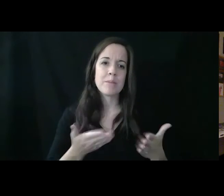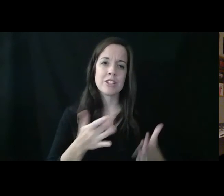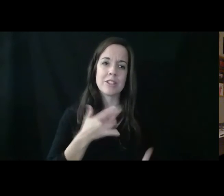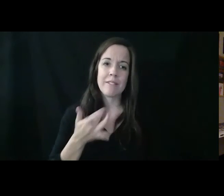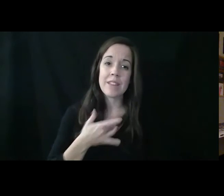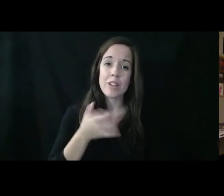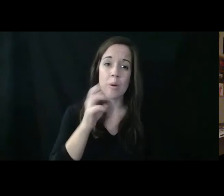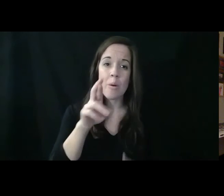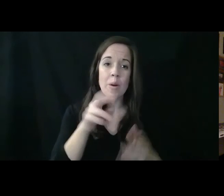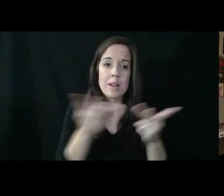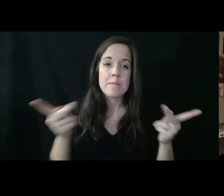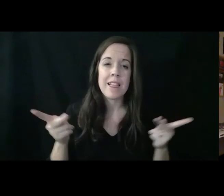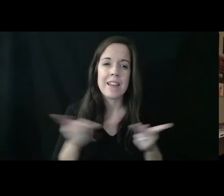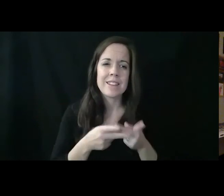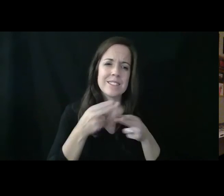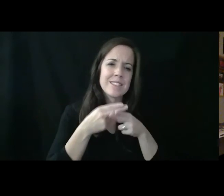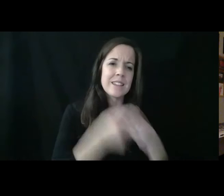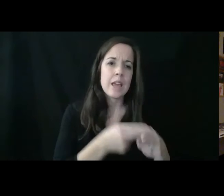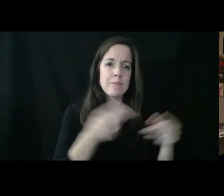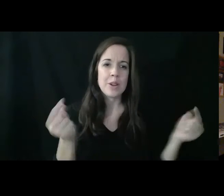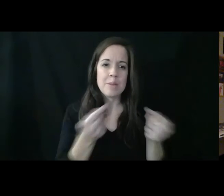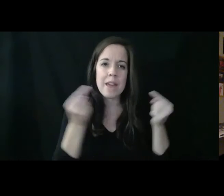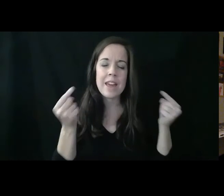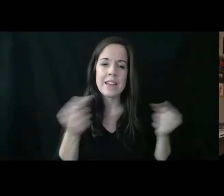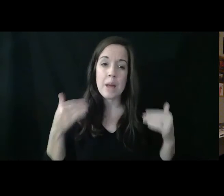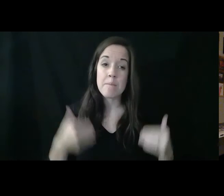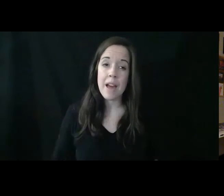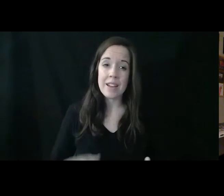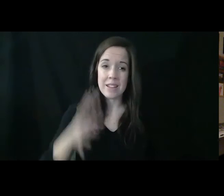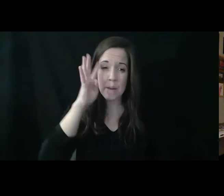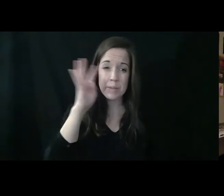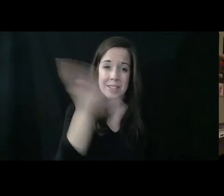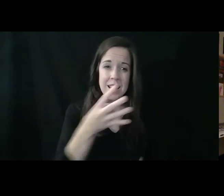a name for her pain and a body that pretends strength, which promises to keep her whole.